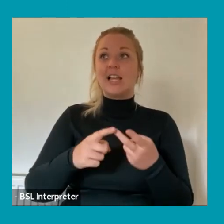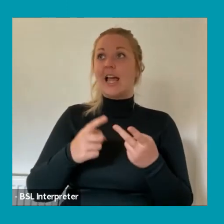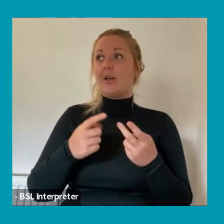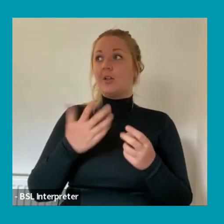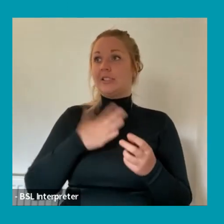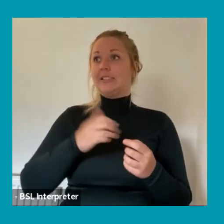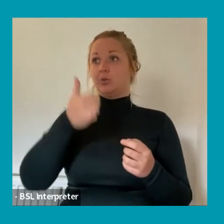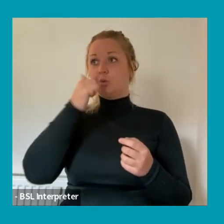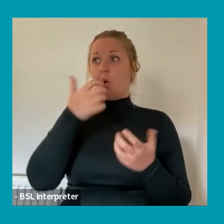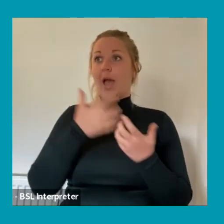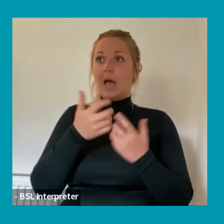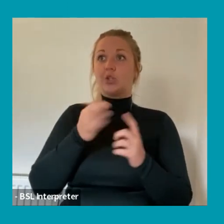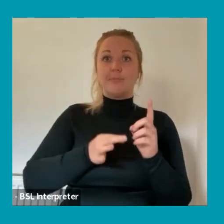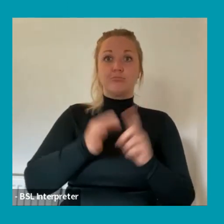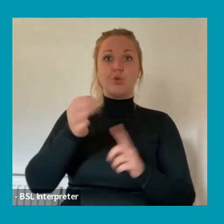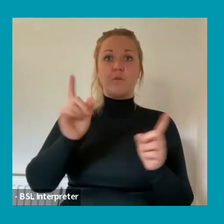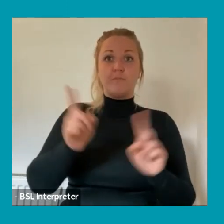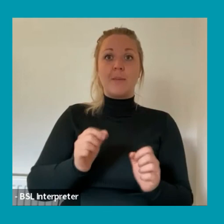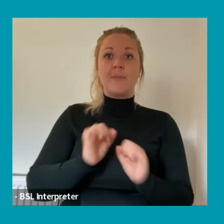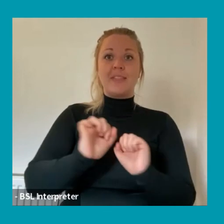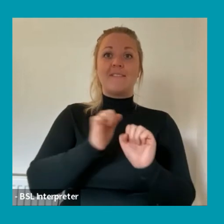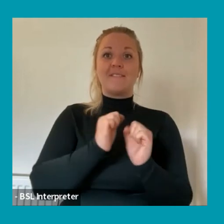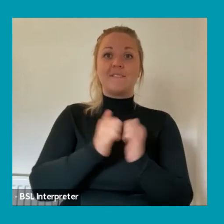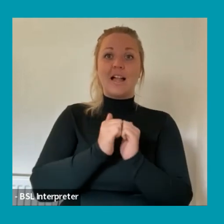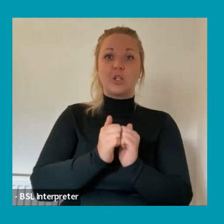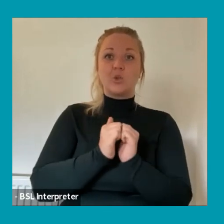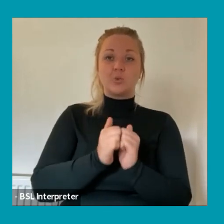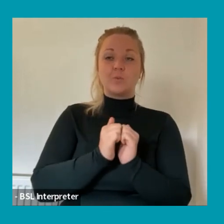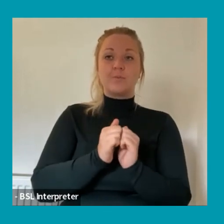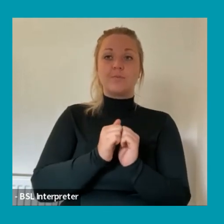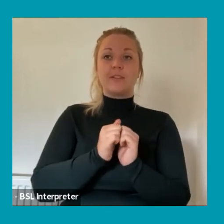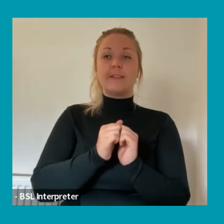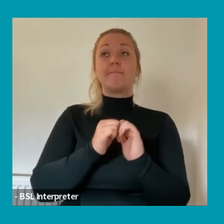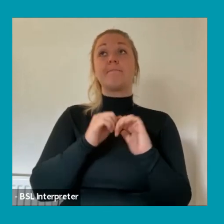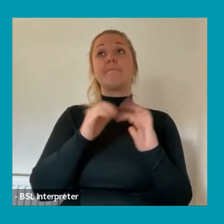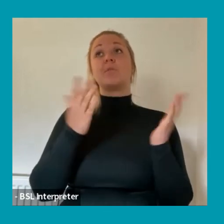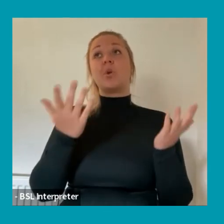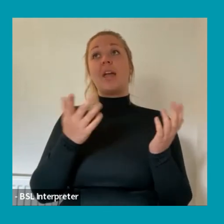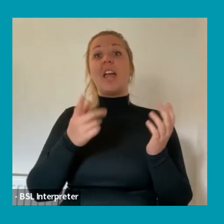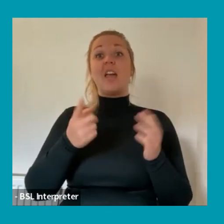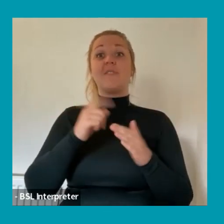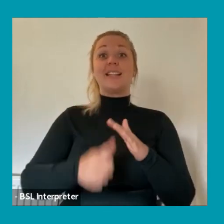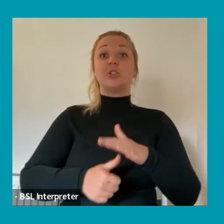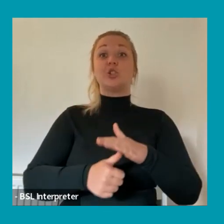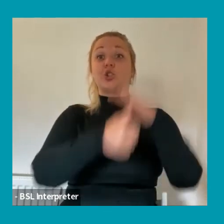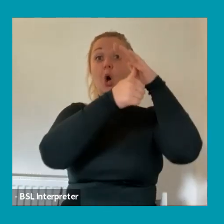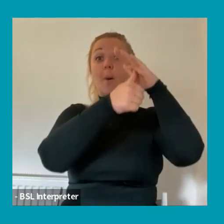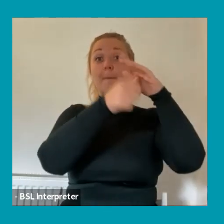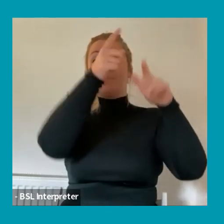People saying the very at the top. There is that real commitment to making change.